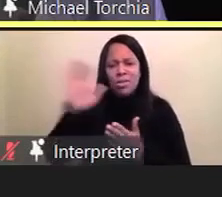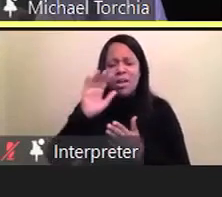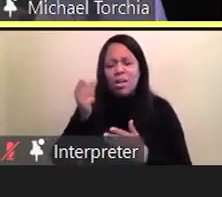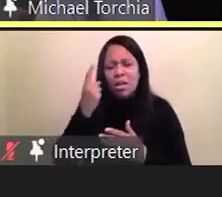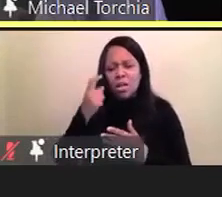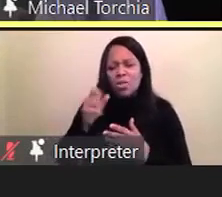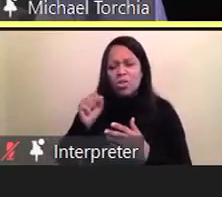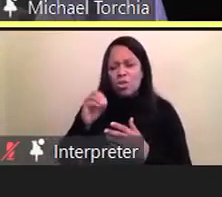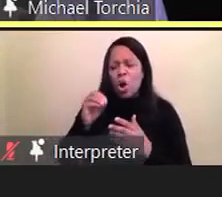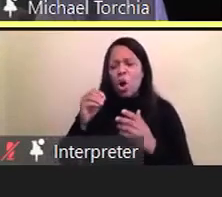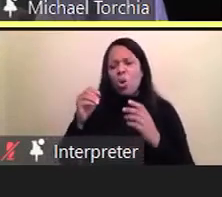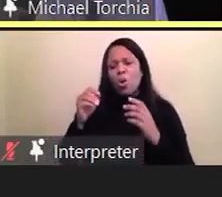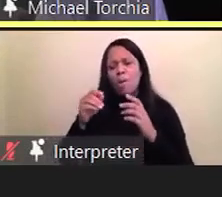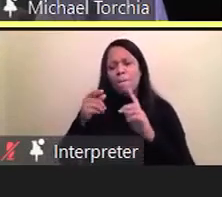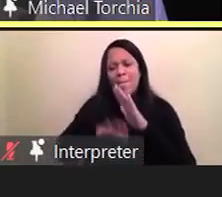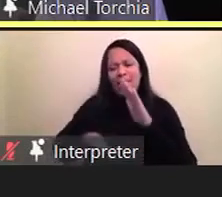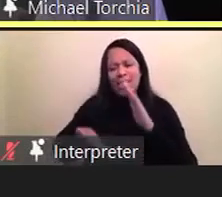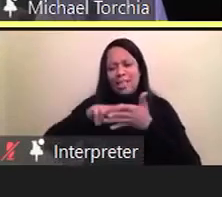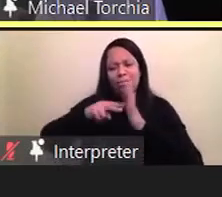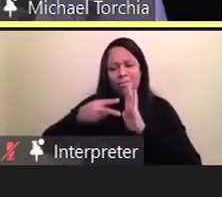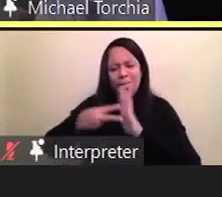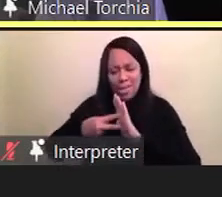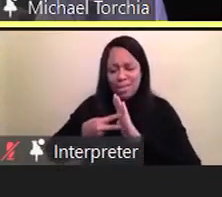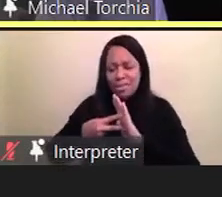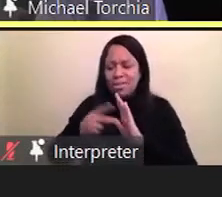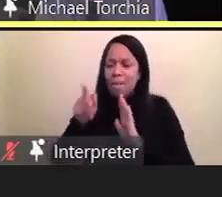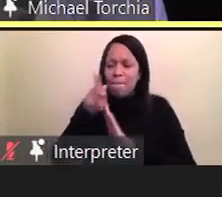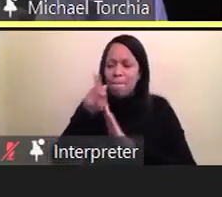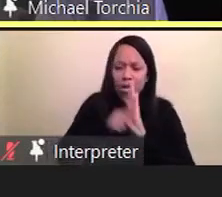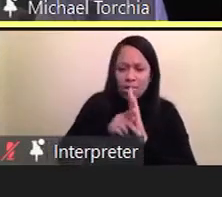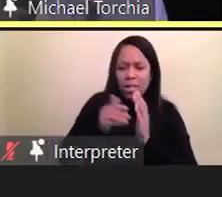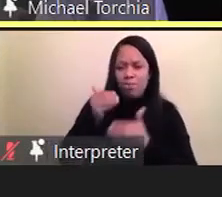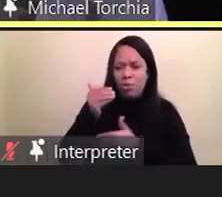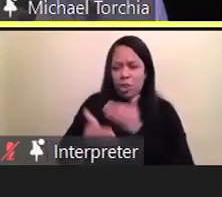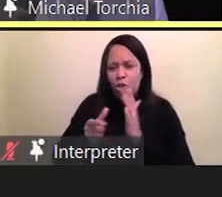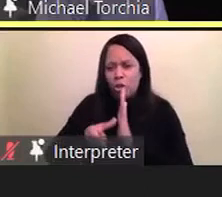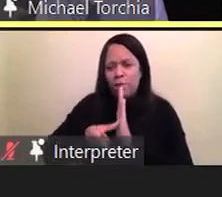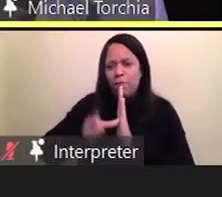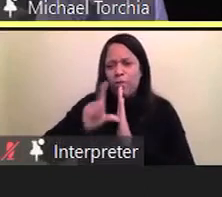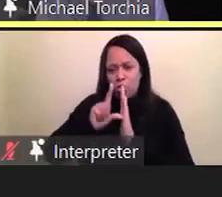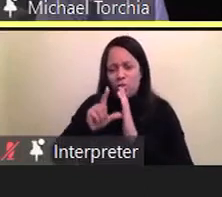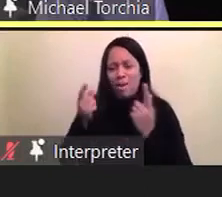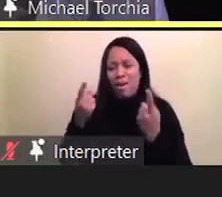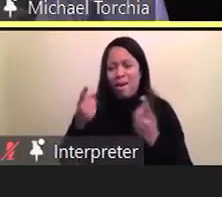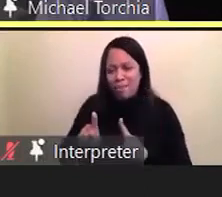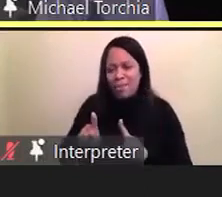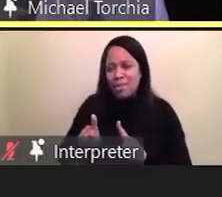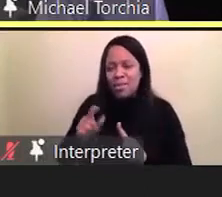review that is conducted that-- I would recommend if you have never